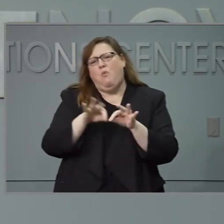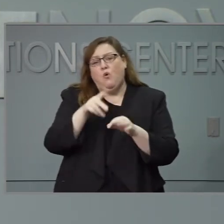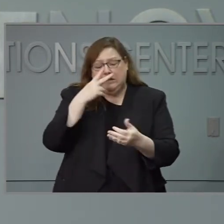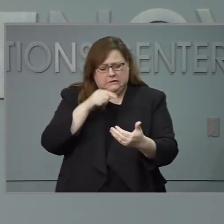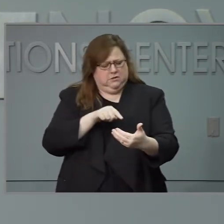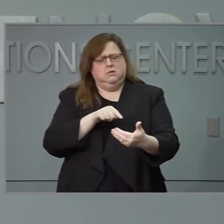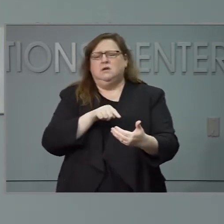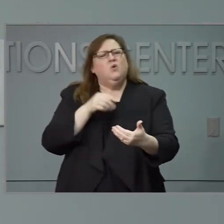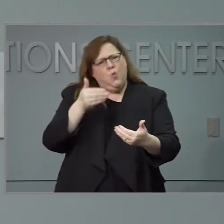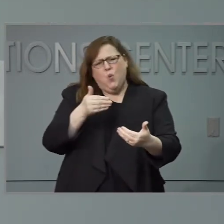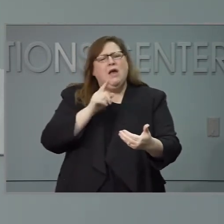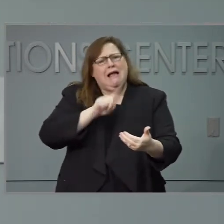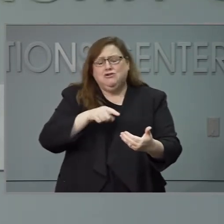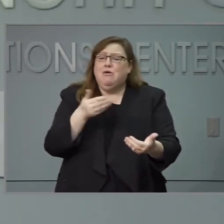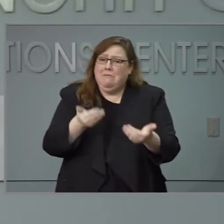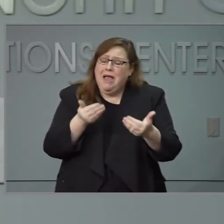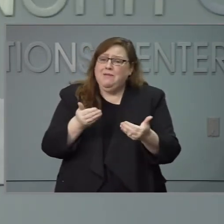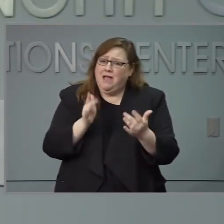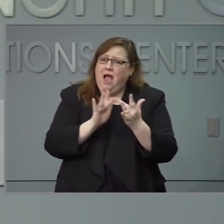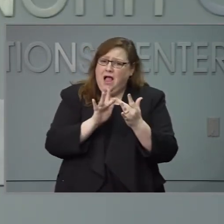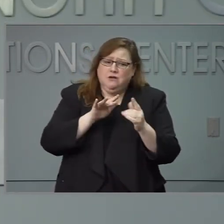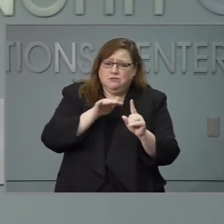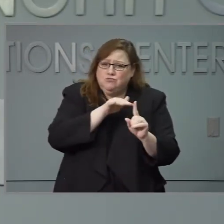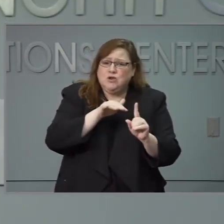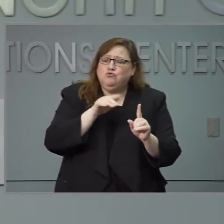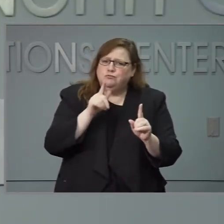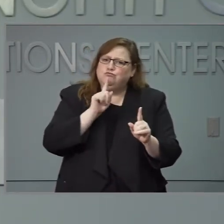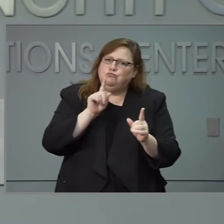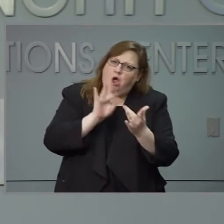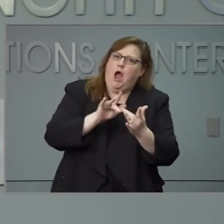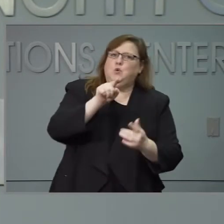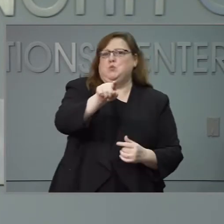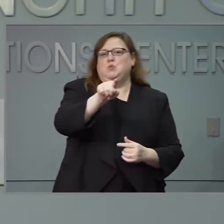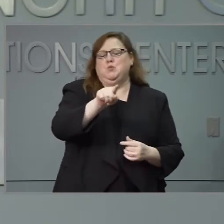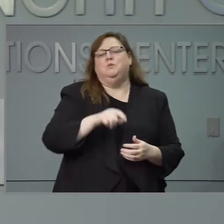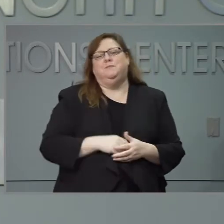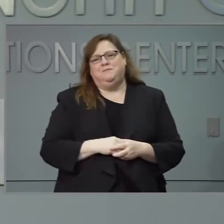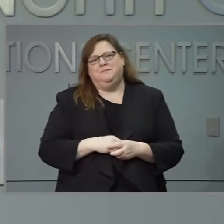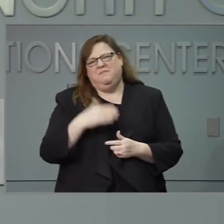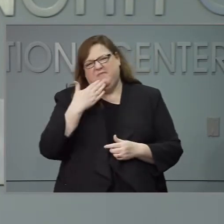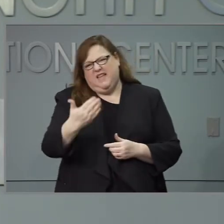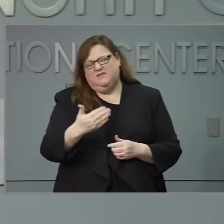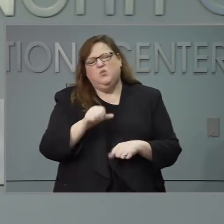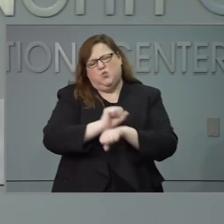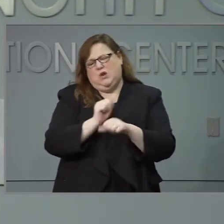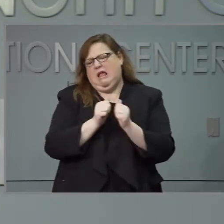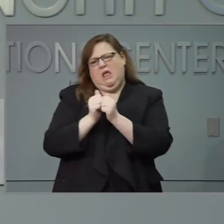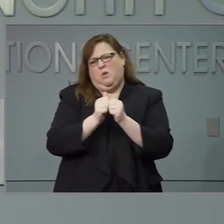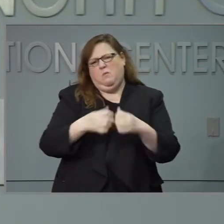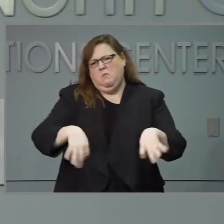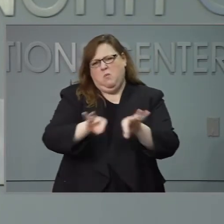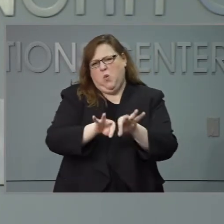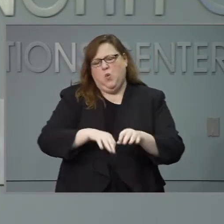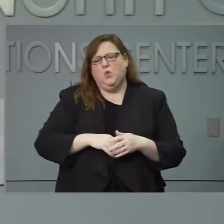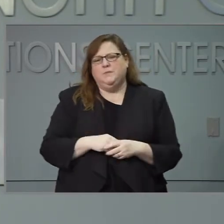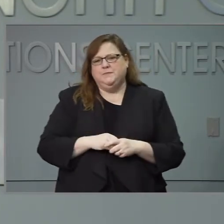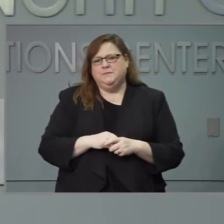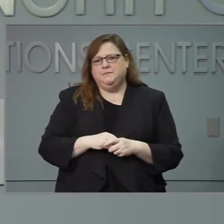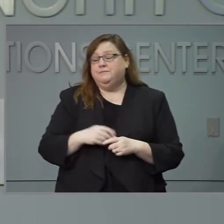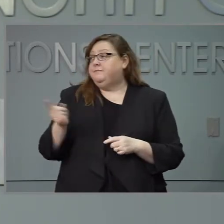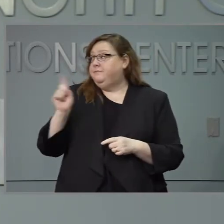ESTÁ RECIBIENDO SU SEGURO DE EMPLEO. ANTES DE LA PANDEMIA,